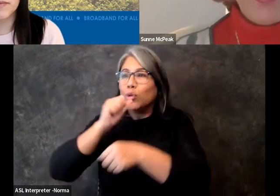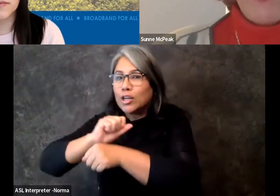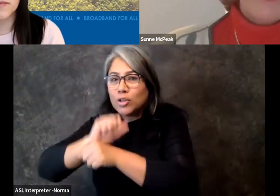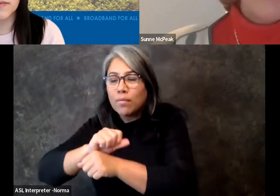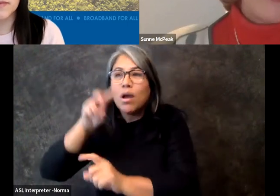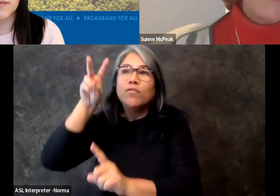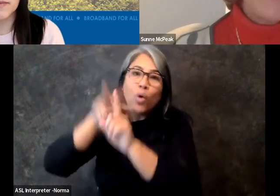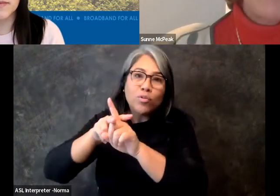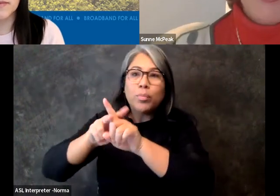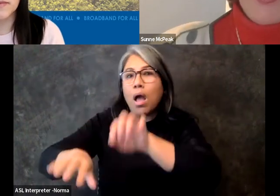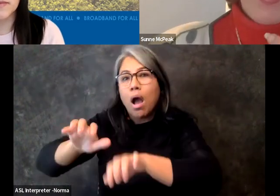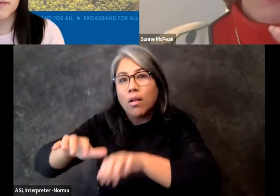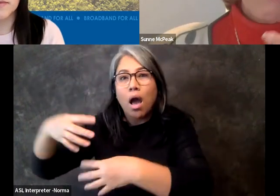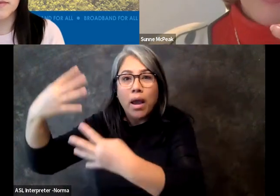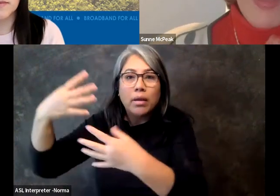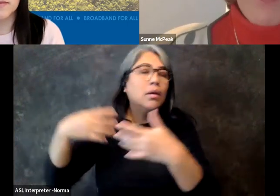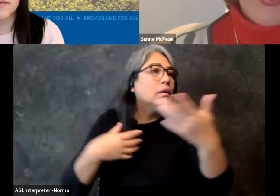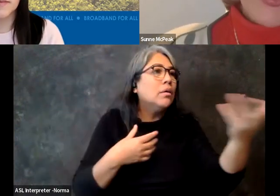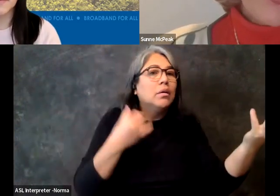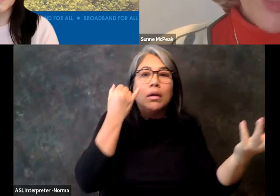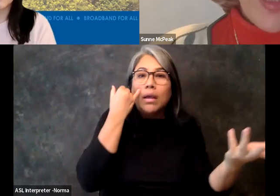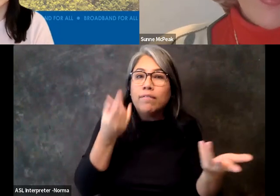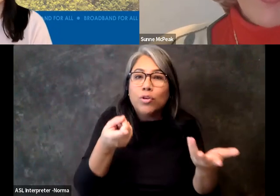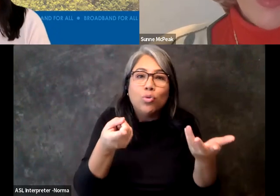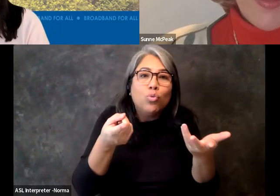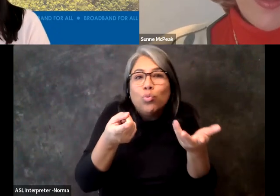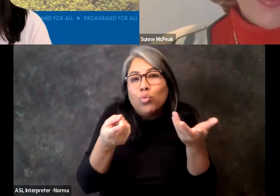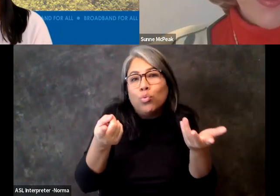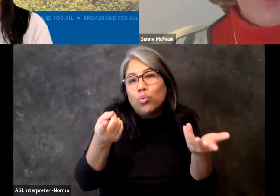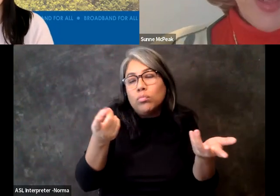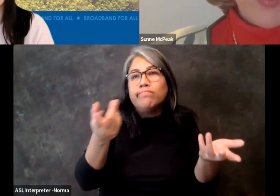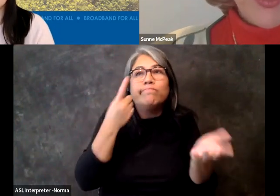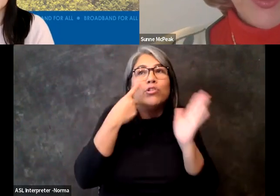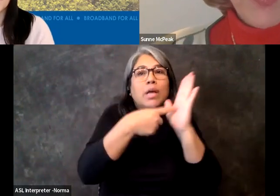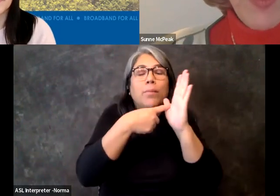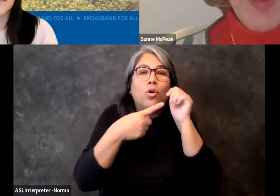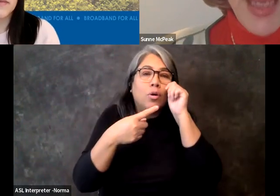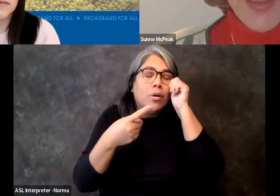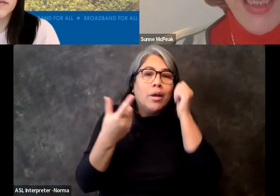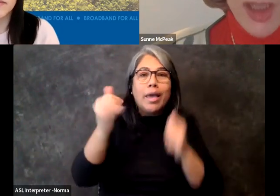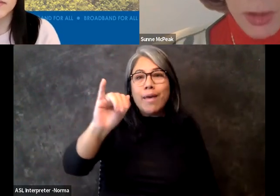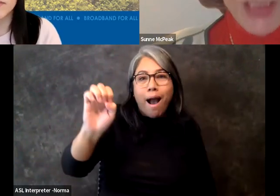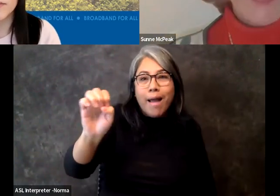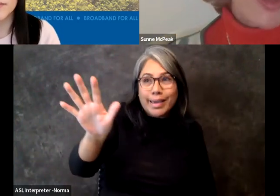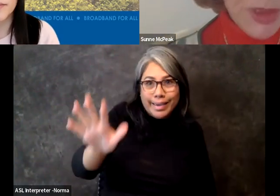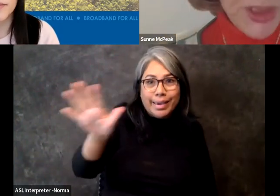If you are going to be able to in the Inland Empire, as you heard from Amanda in logistics,